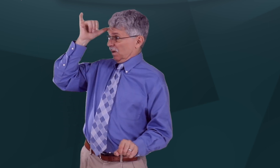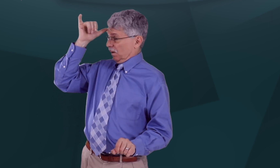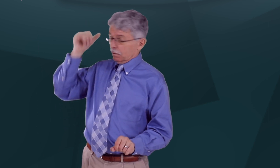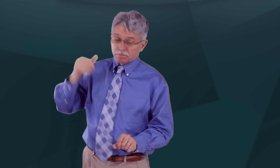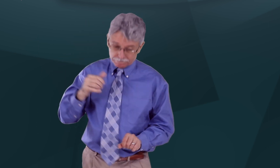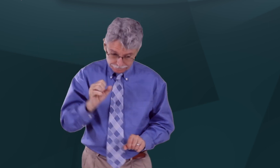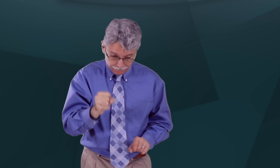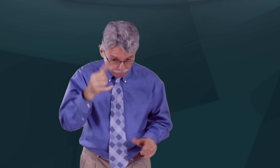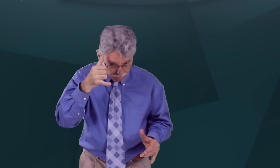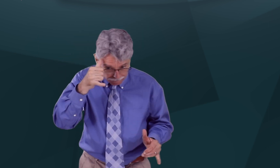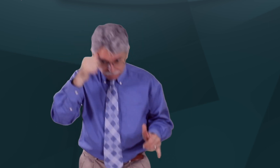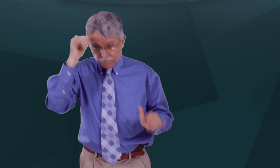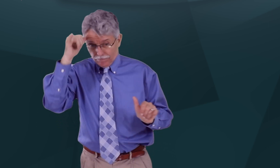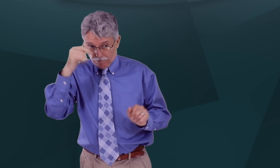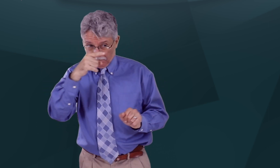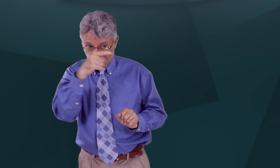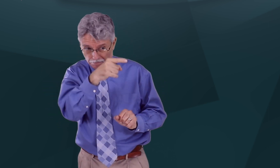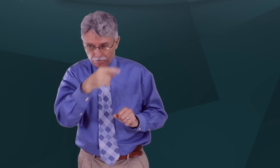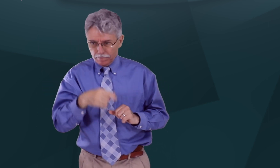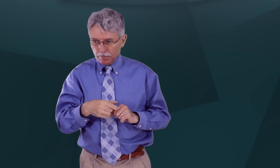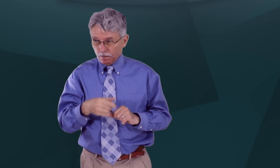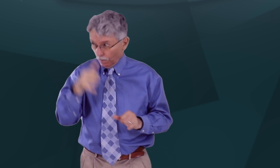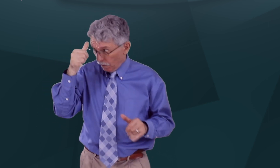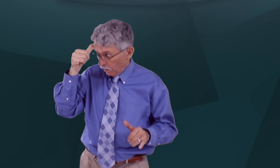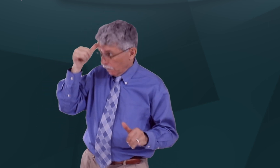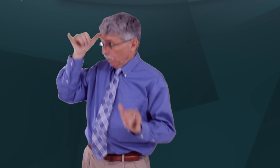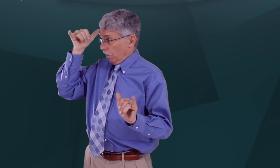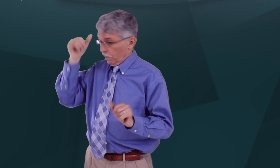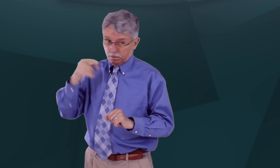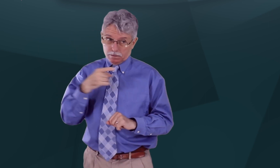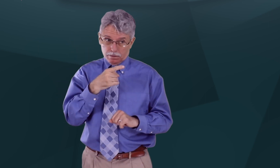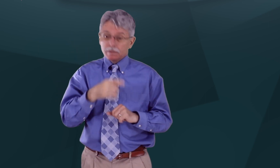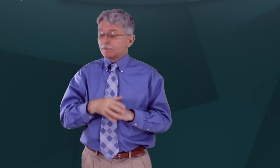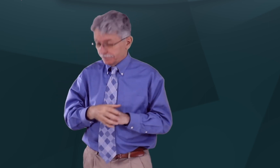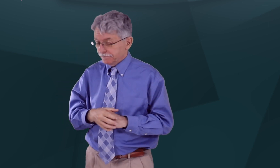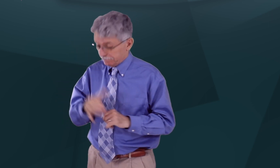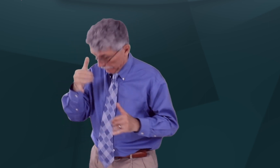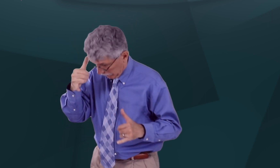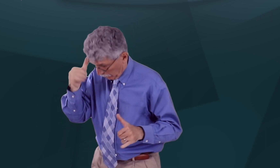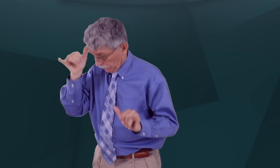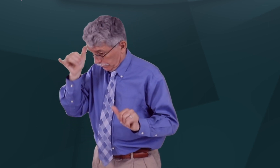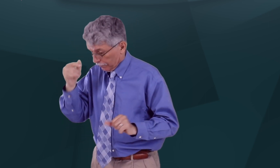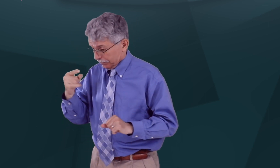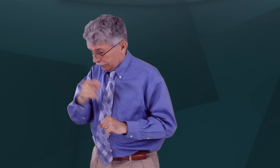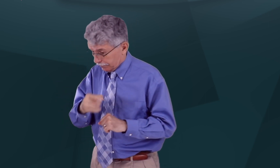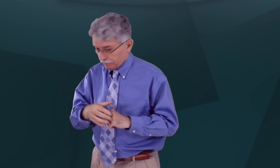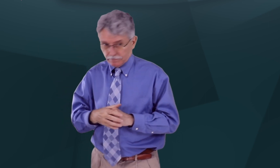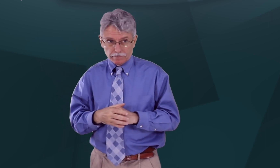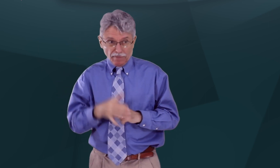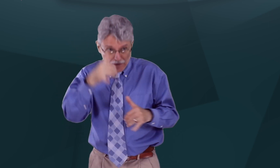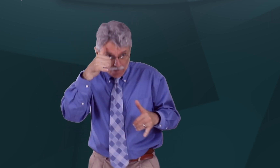And, you know, I said that's a bull. And he said that's a bull? I said, yeah, that's a bull. And he said that's a bull?